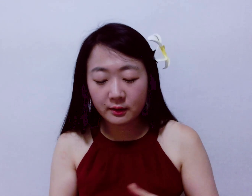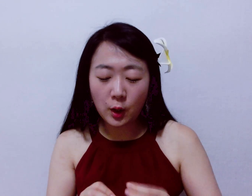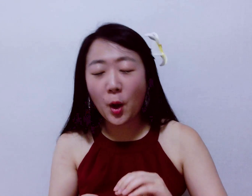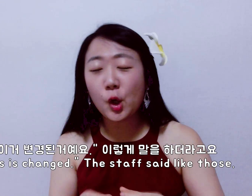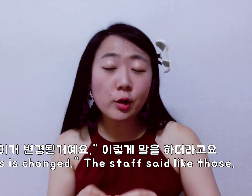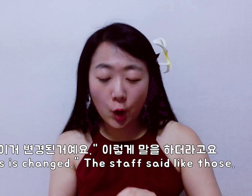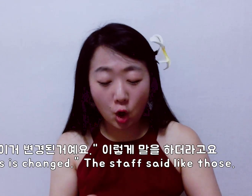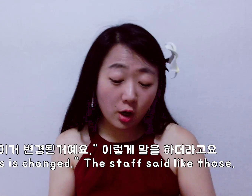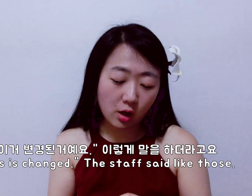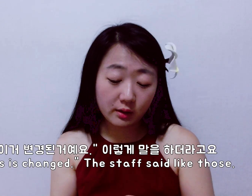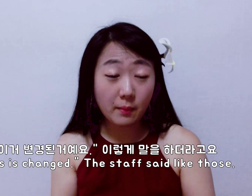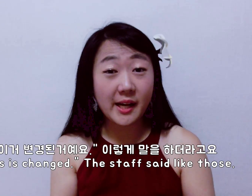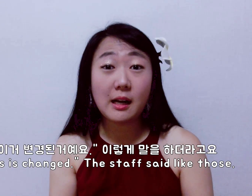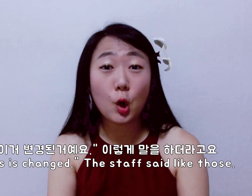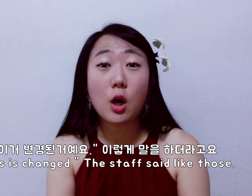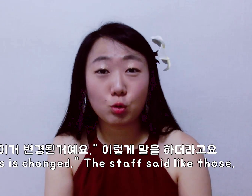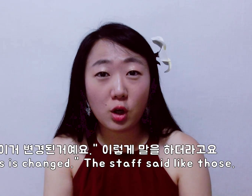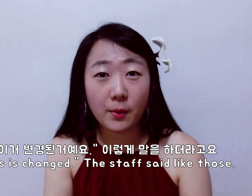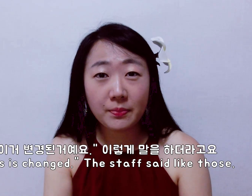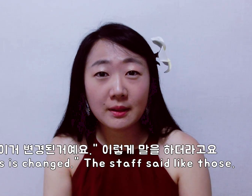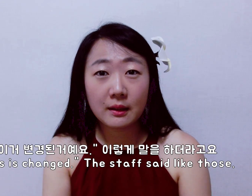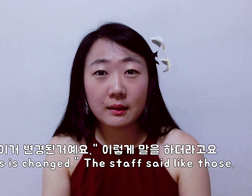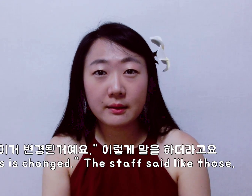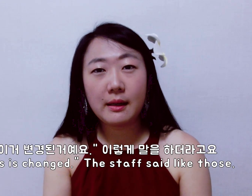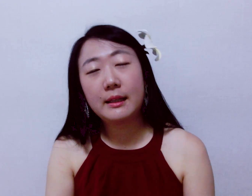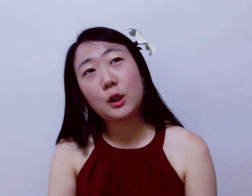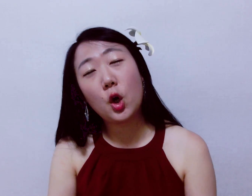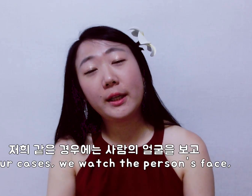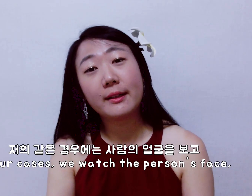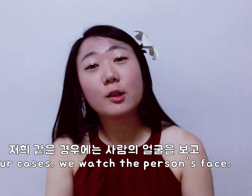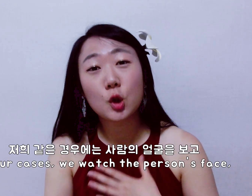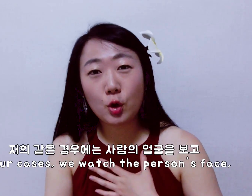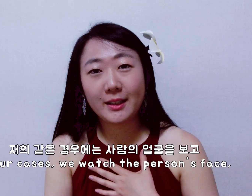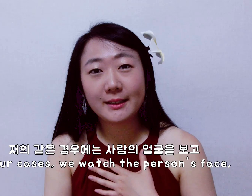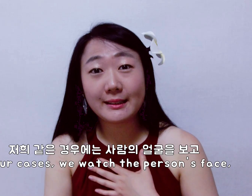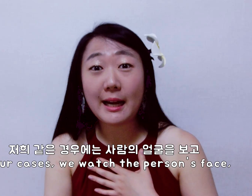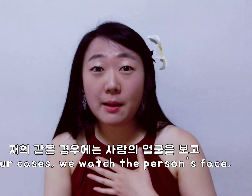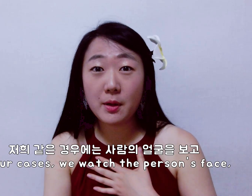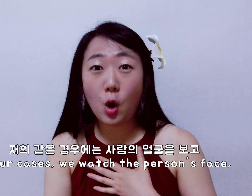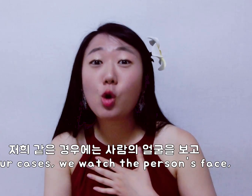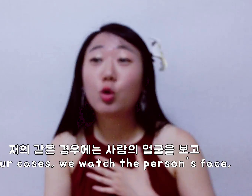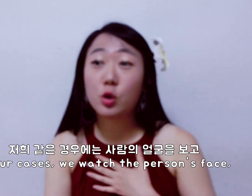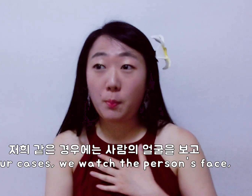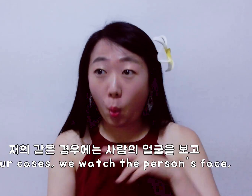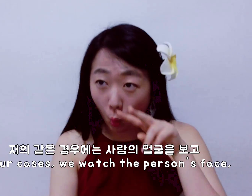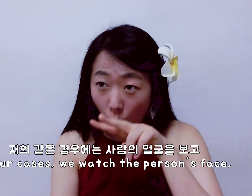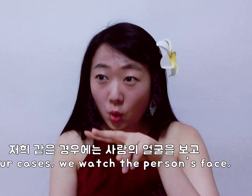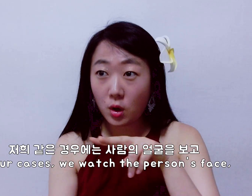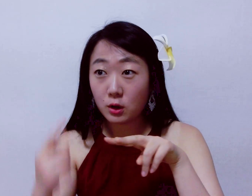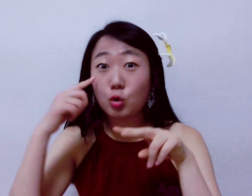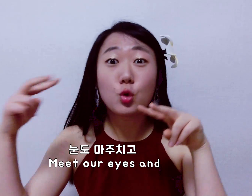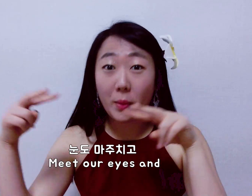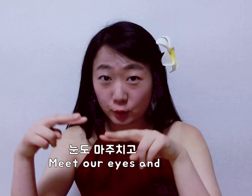what it is. 이거 변경된거예요 this is changed . 이렇게 말을 하더라고요the staff said like those. 저희 같은 경우에는 사람의 얼굴을 보고in our cases we watch the face눈도